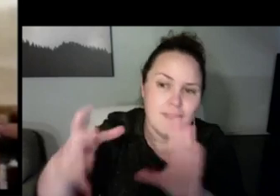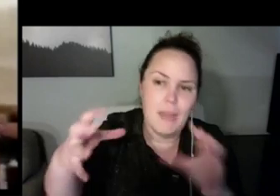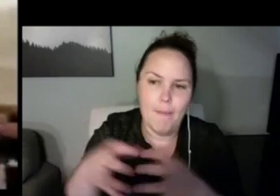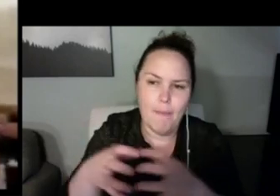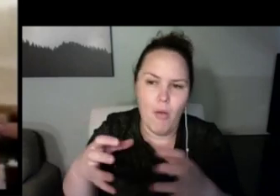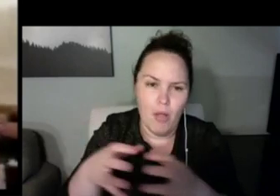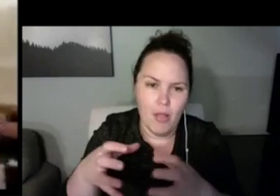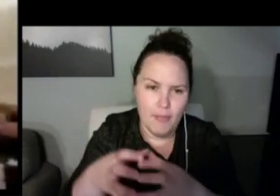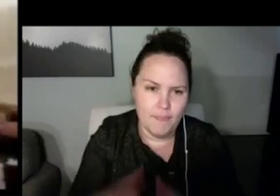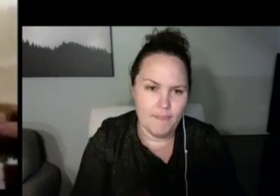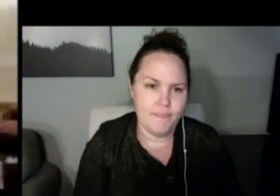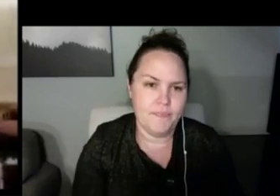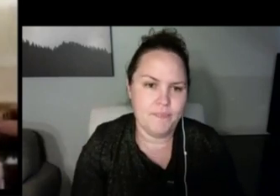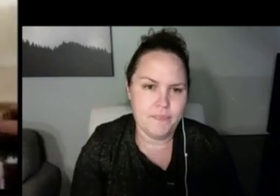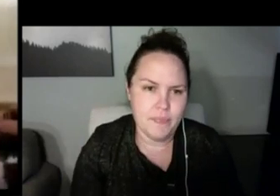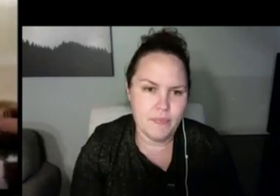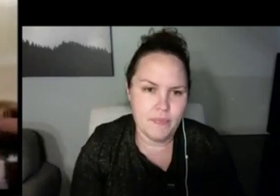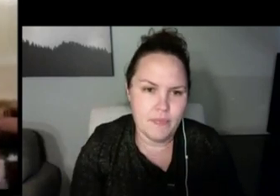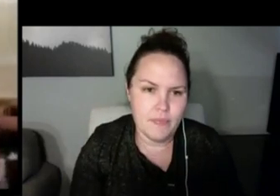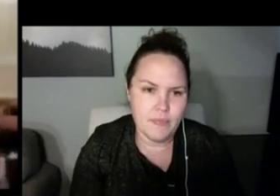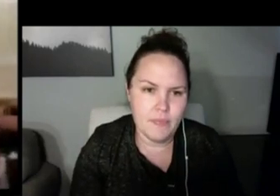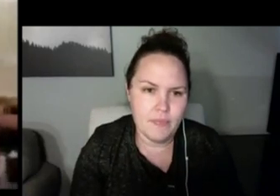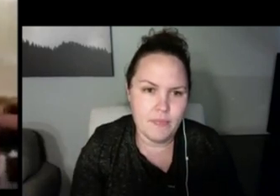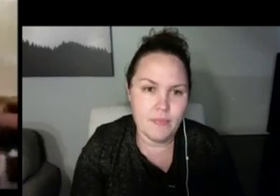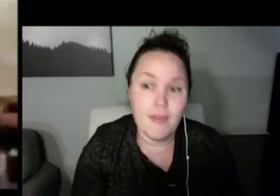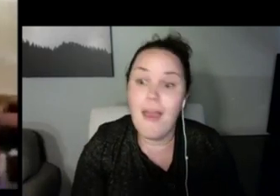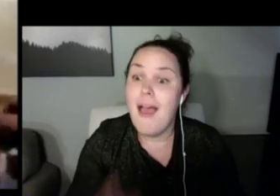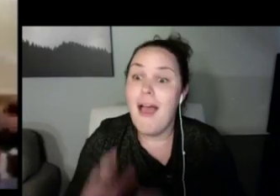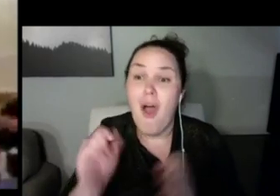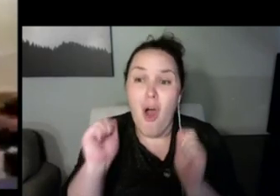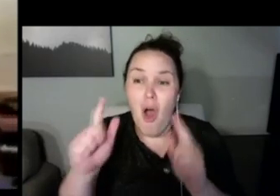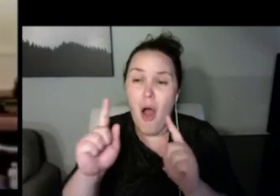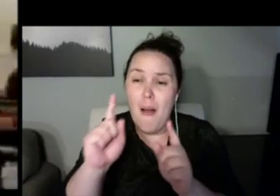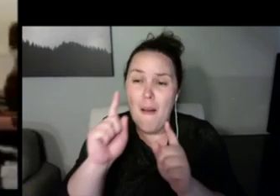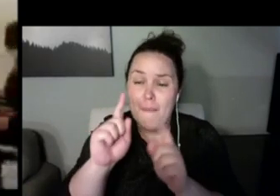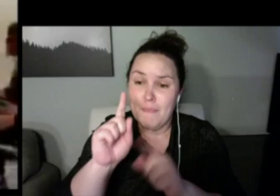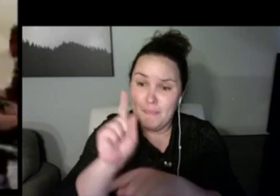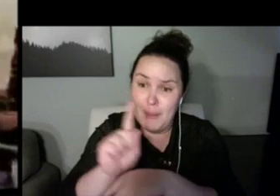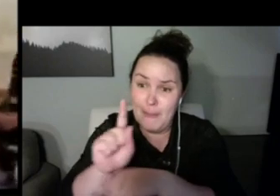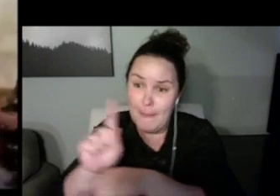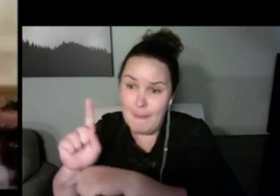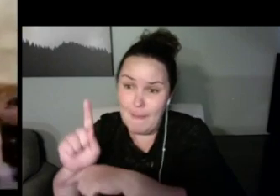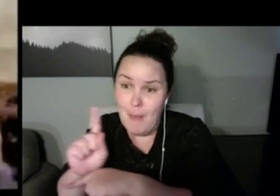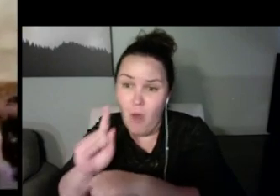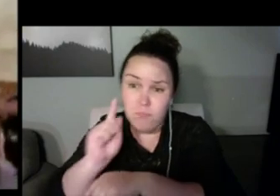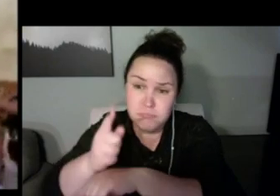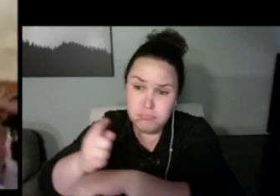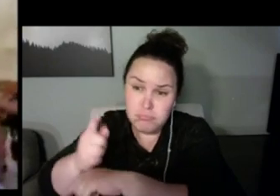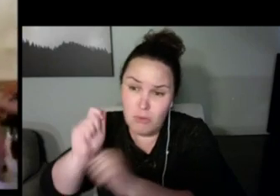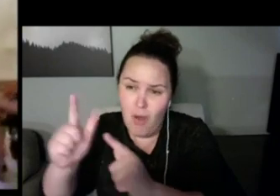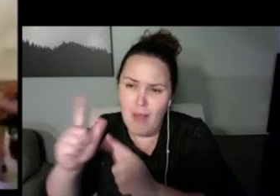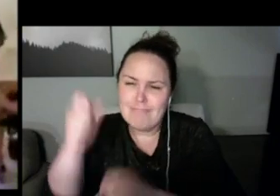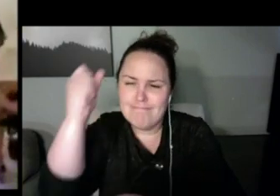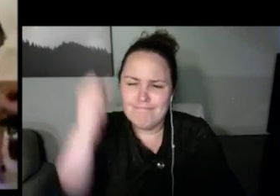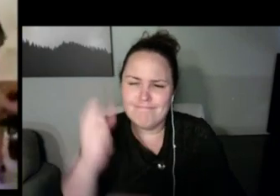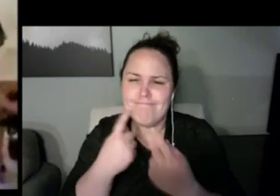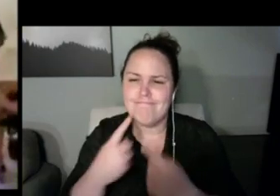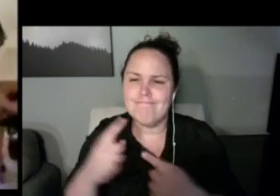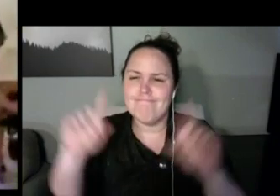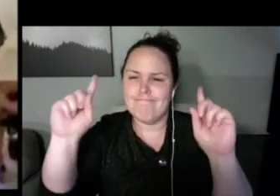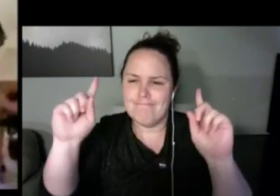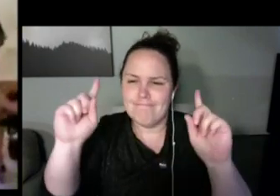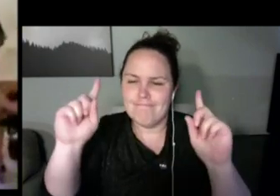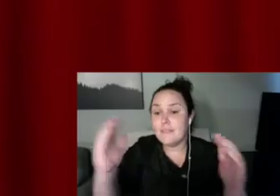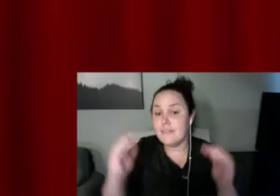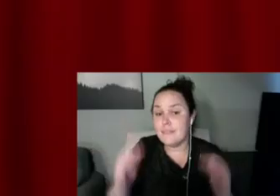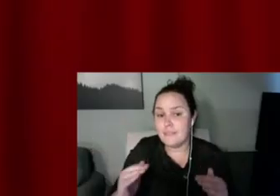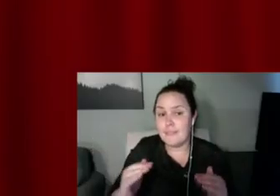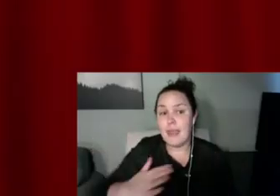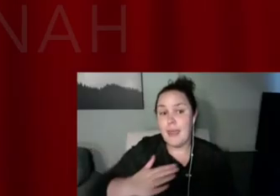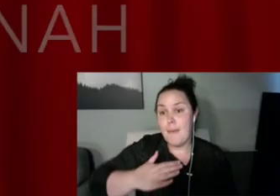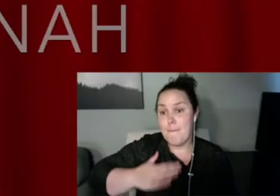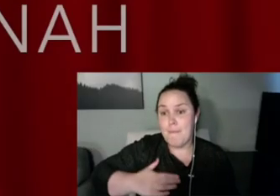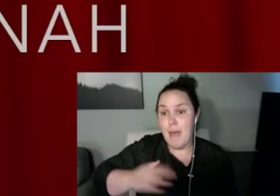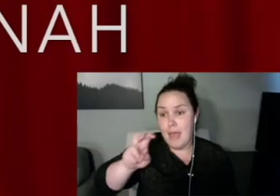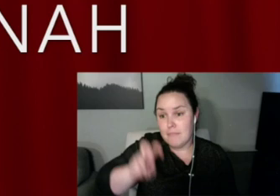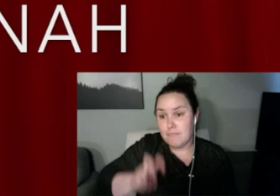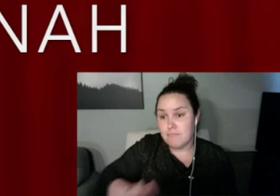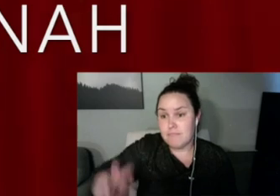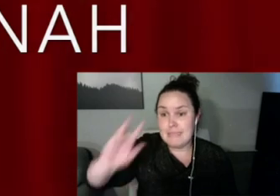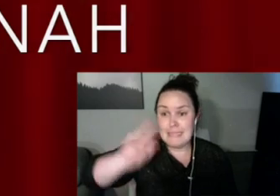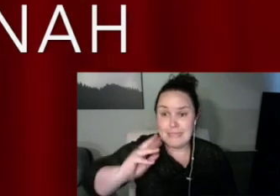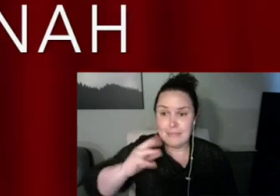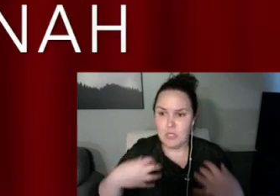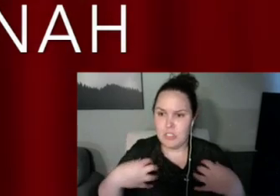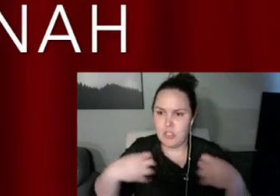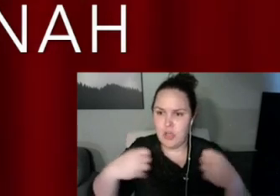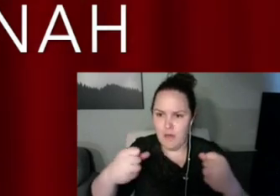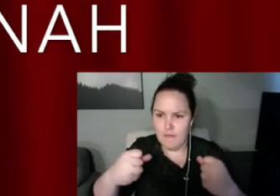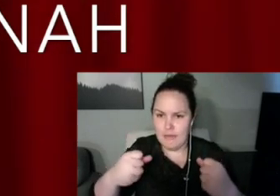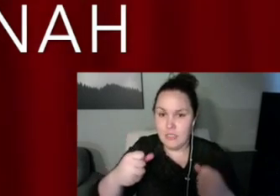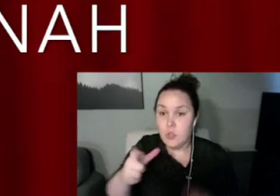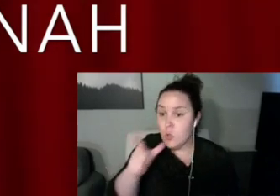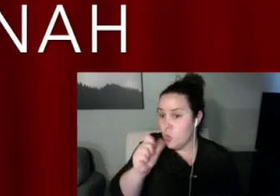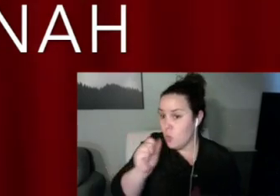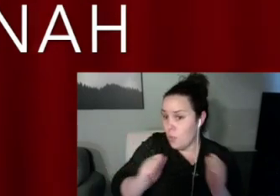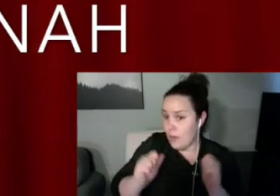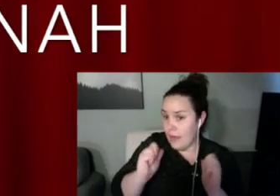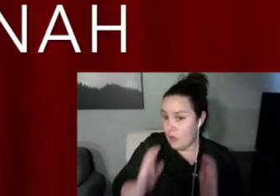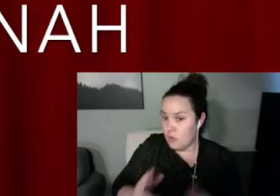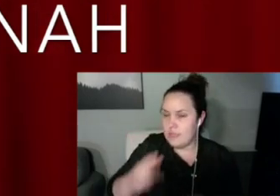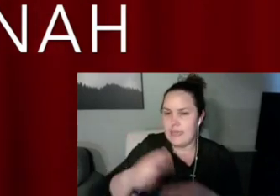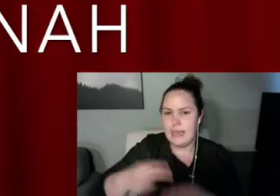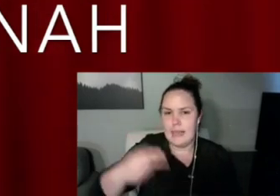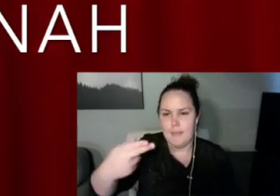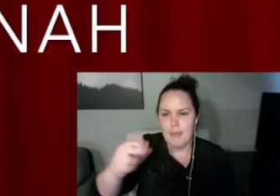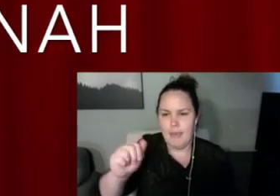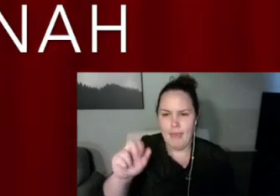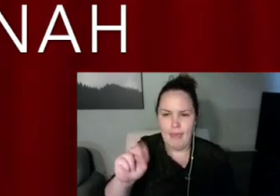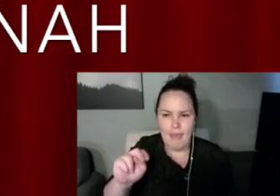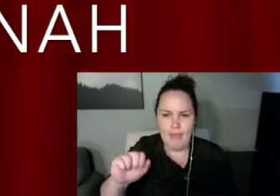using my tractor, I go out and I've got a special kind of wax that I put on the tractor,